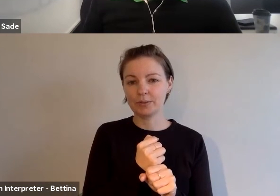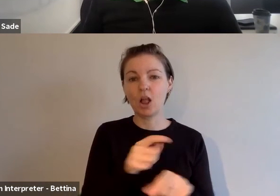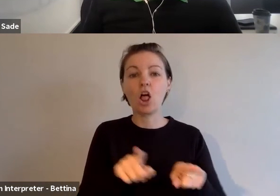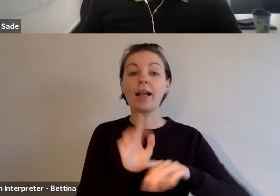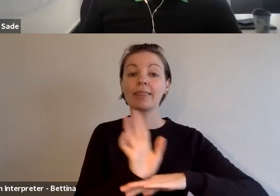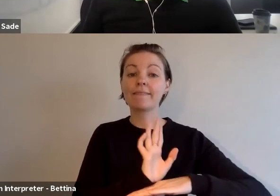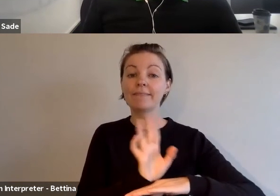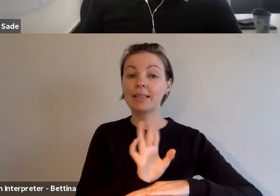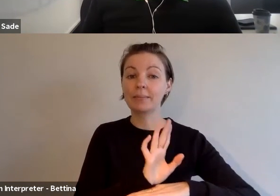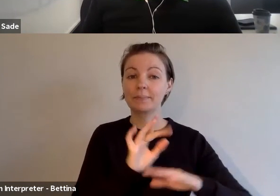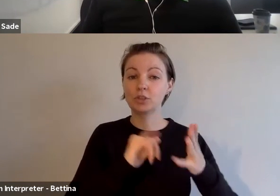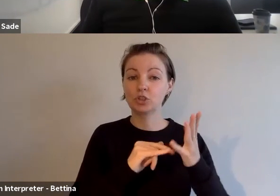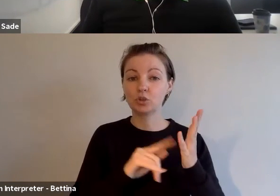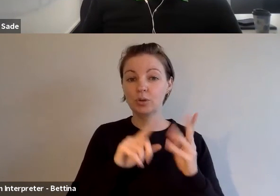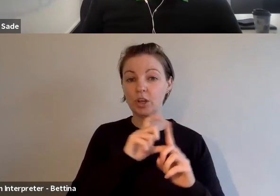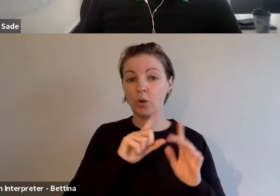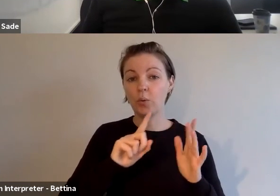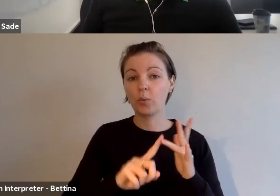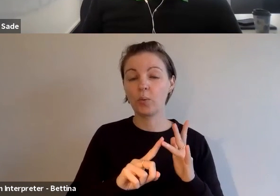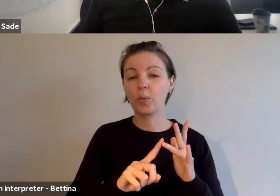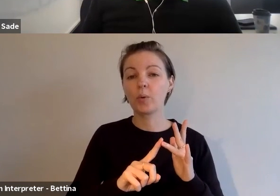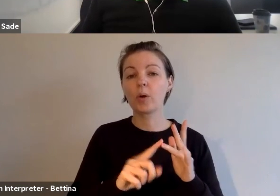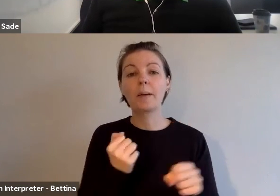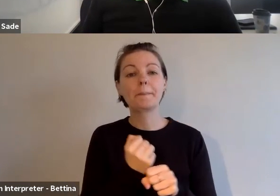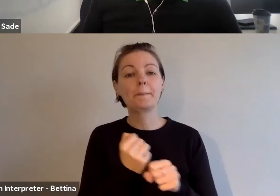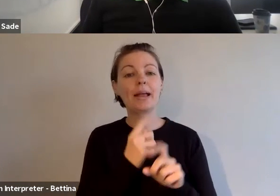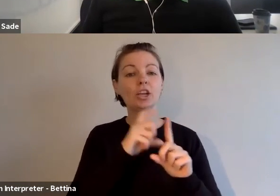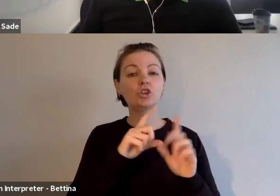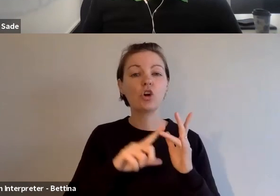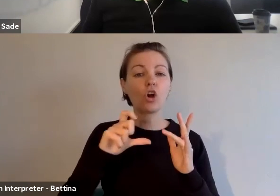studio again. Doing documentaries on a local community issues.